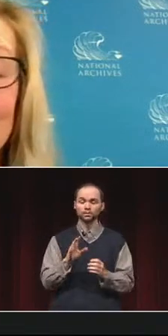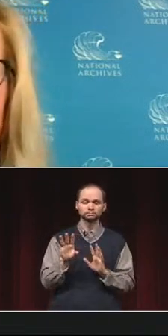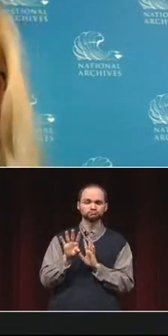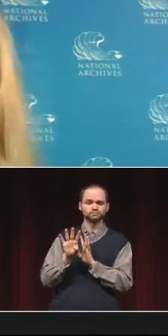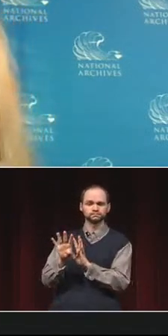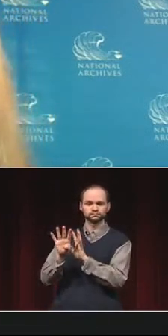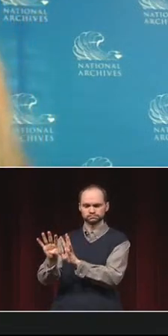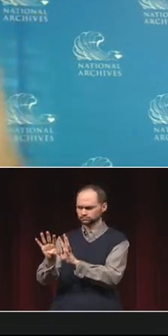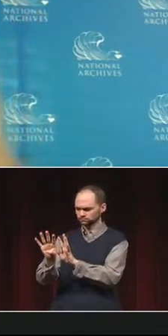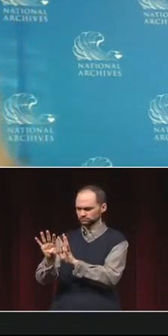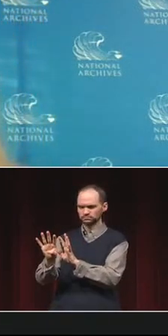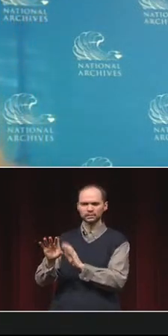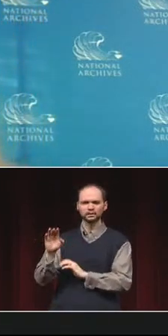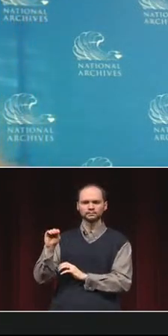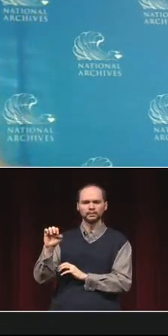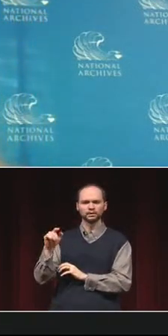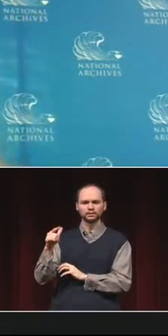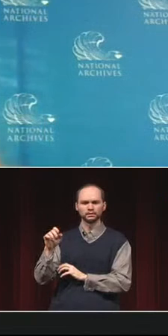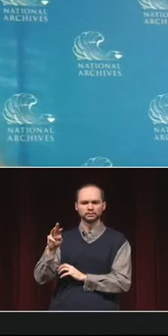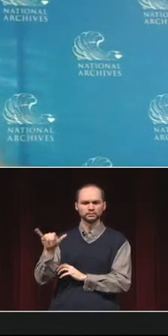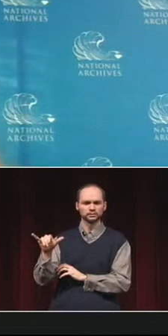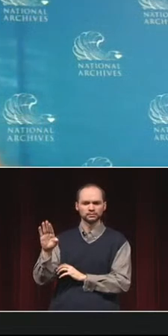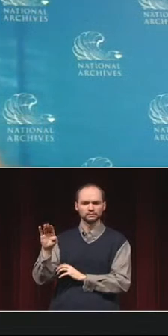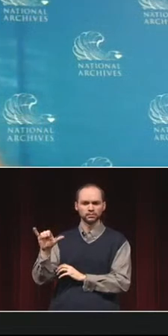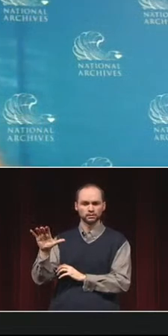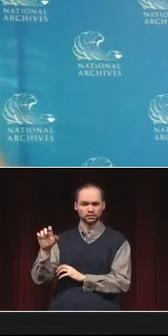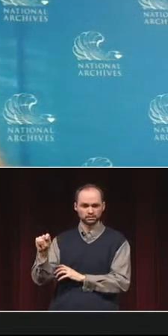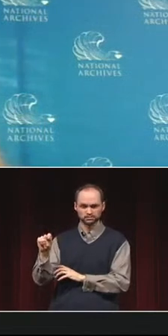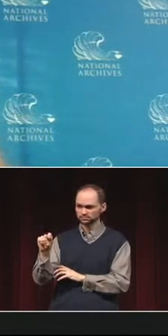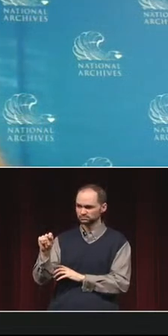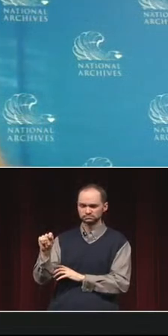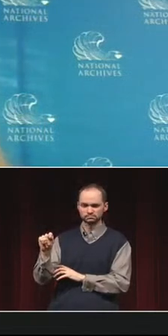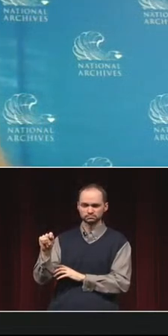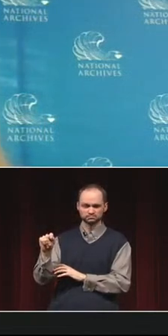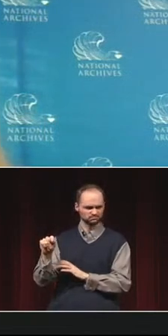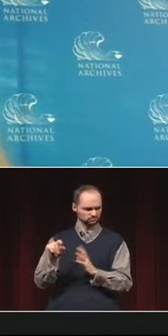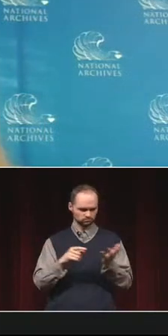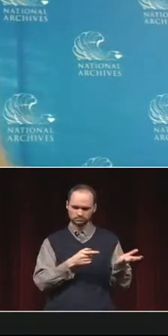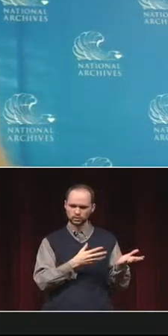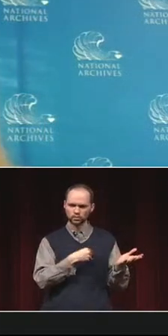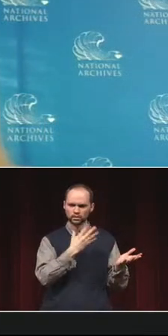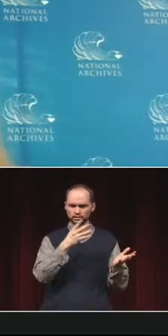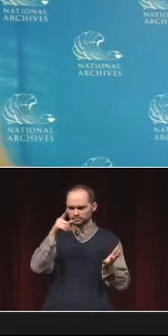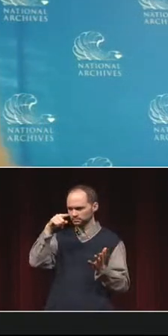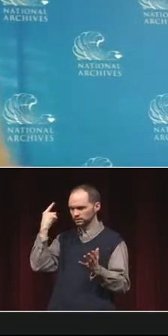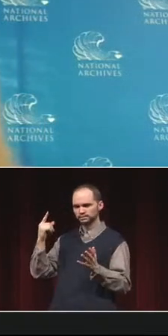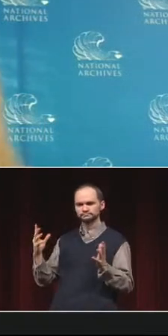: And then do you believe racism will ever end?